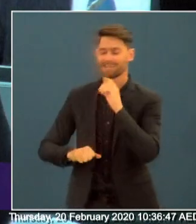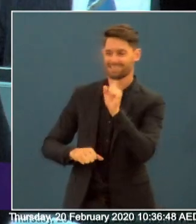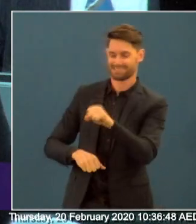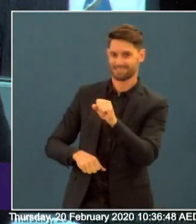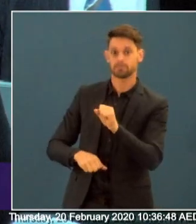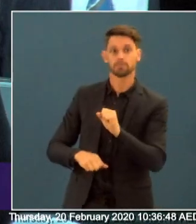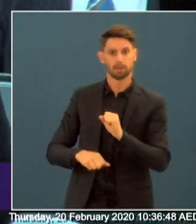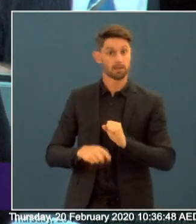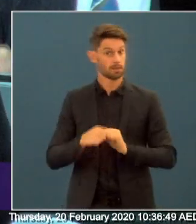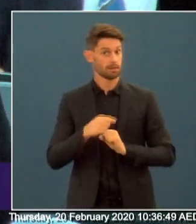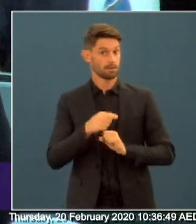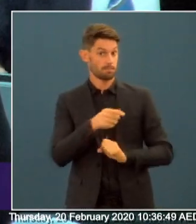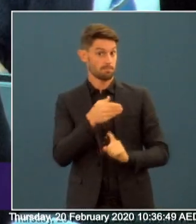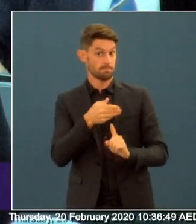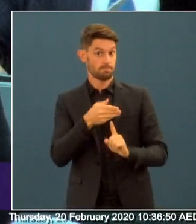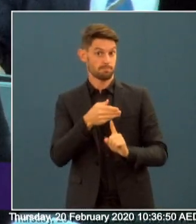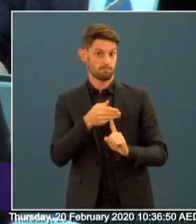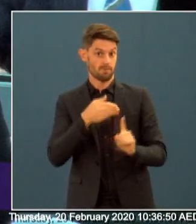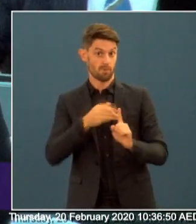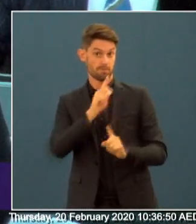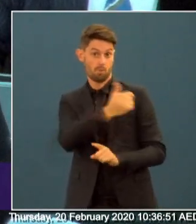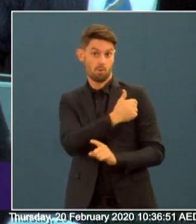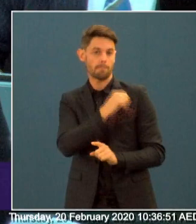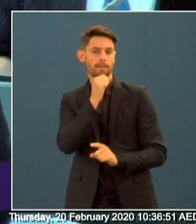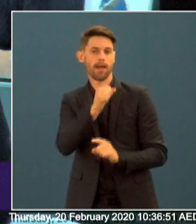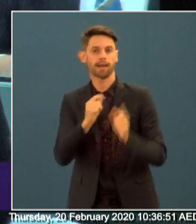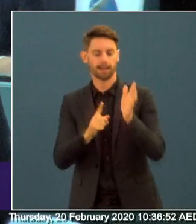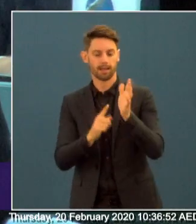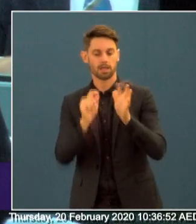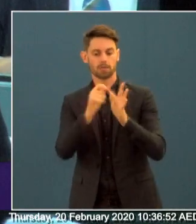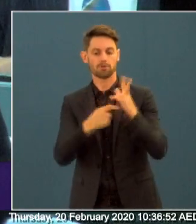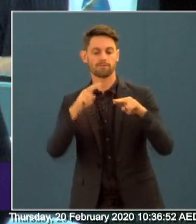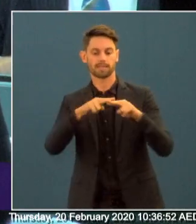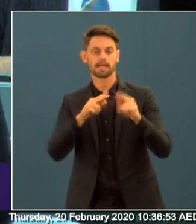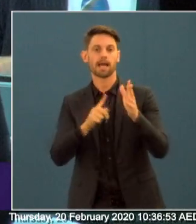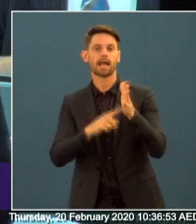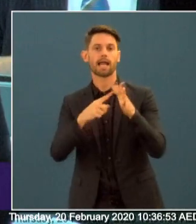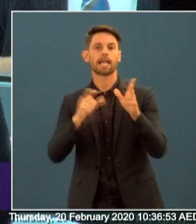you've heard Professor Leeder's evidence earlier this morning in relation to issues in the health system.